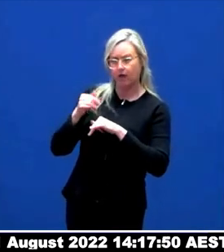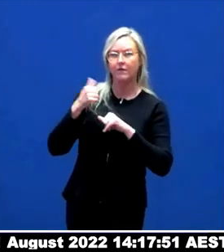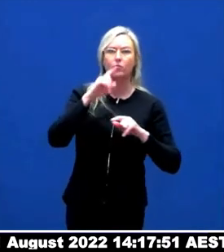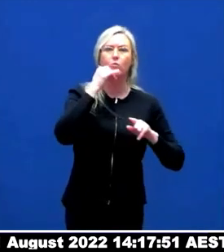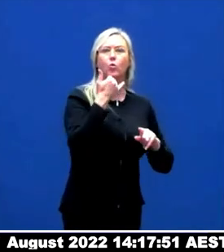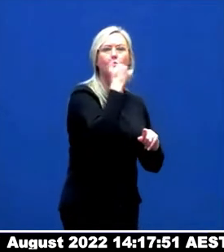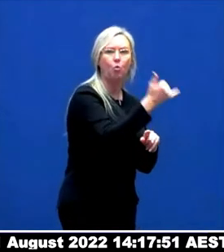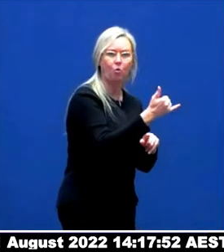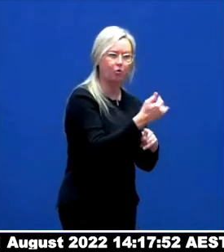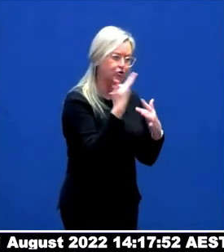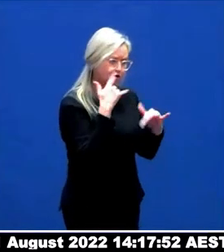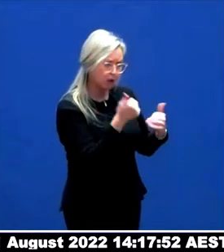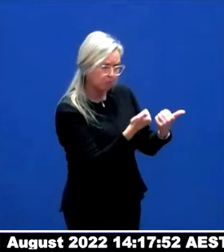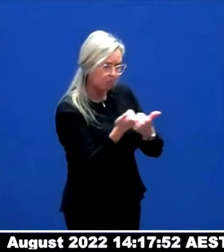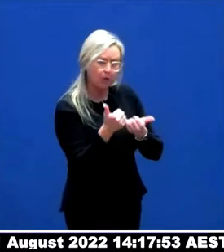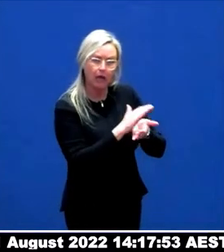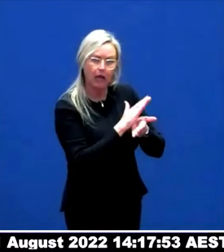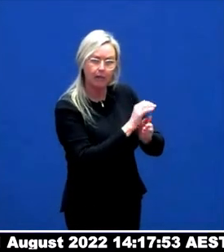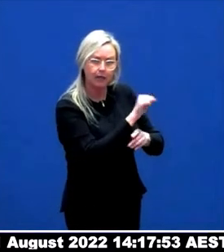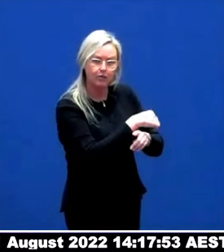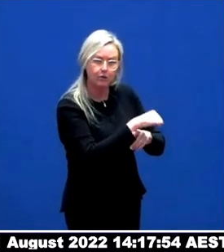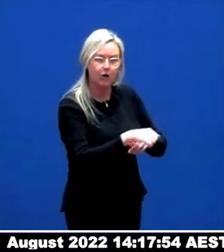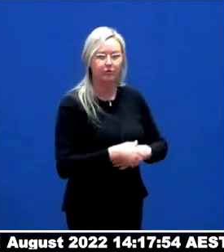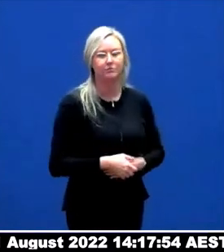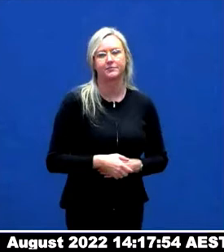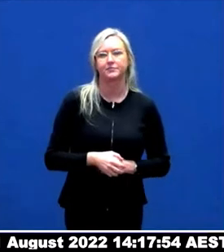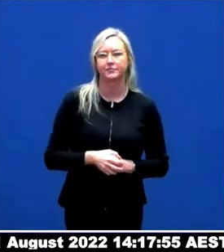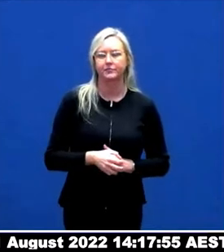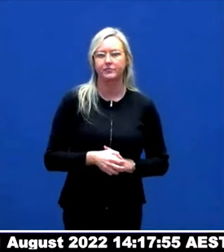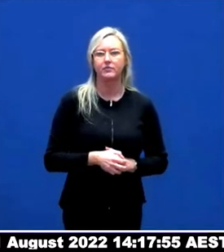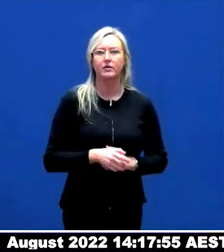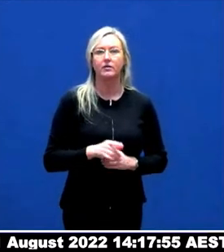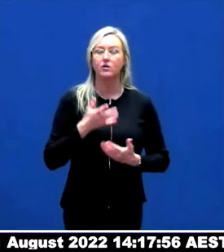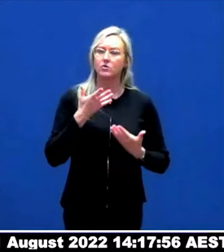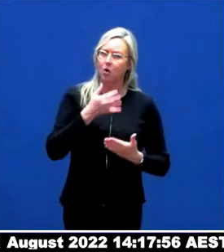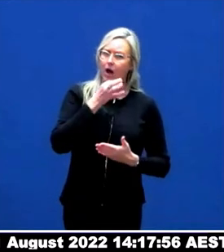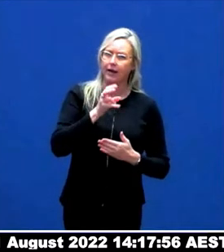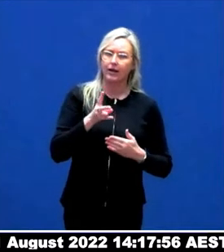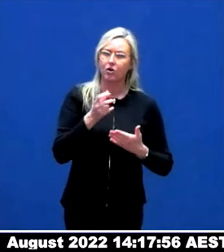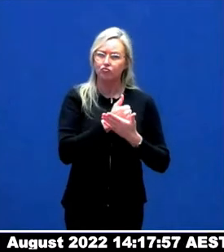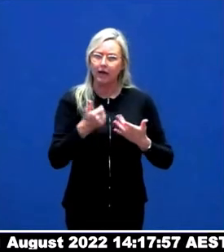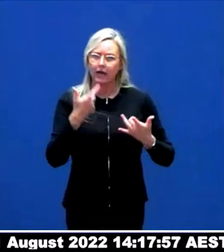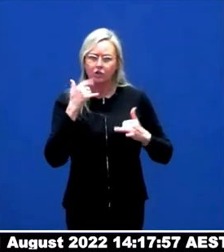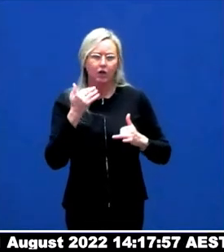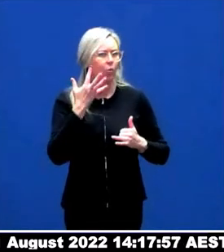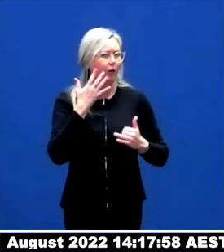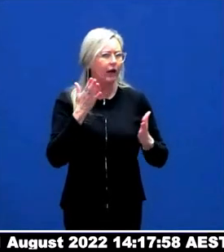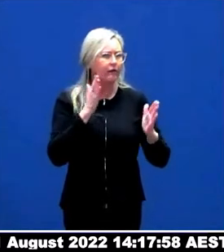And, so, again, I'll just ask you to slow down a little. But these regular check-ins, are these every six months, every three months?